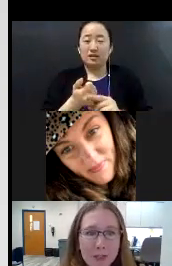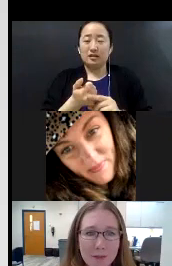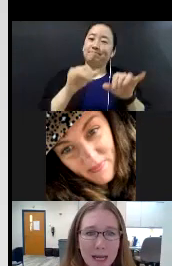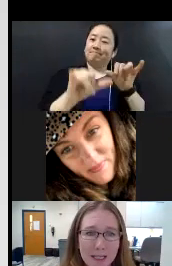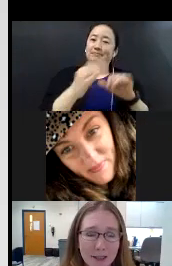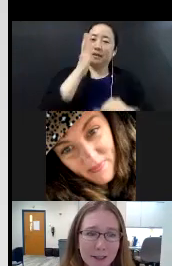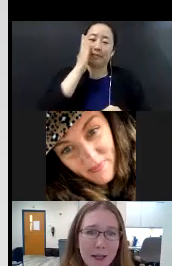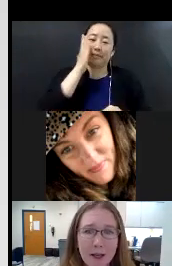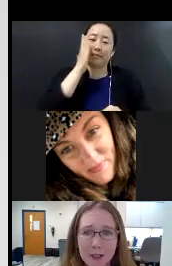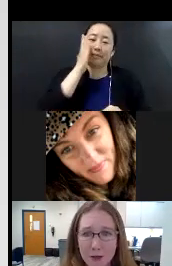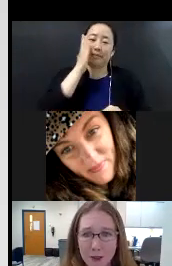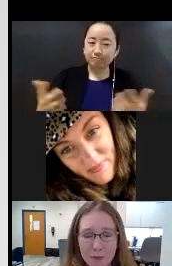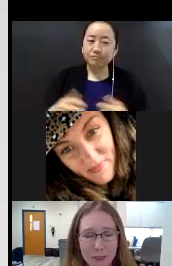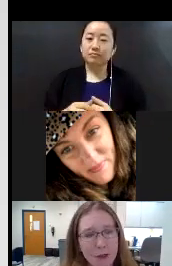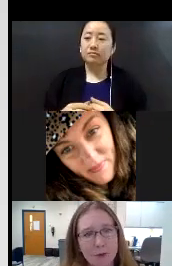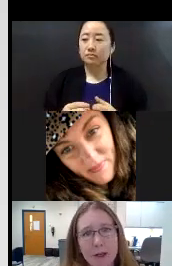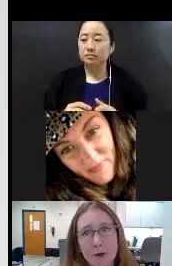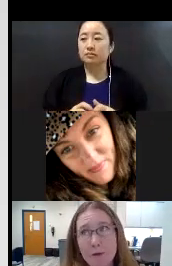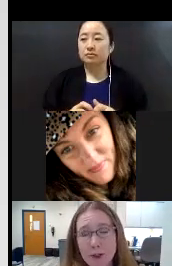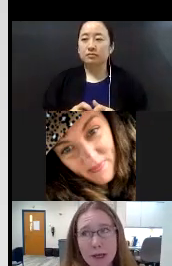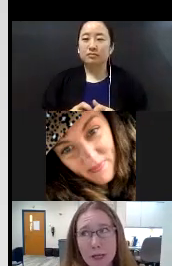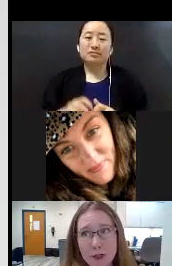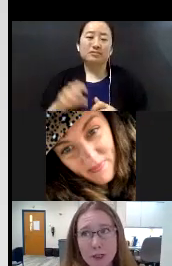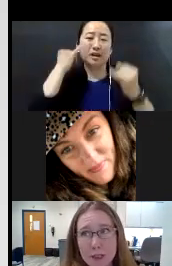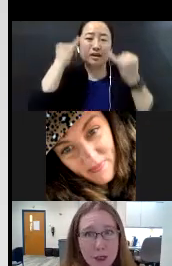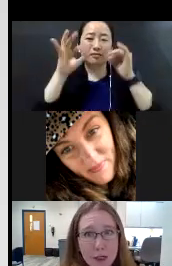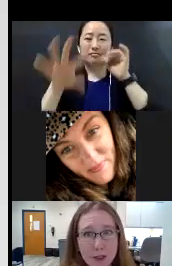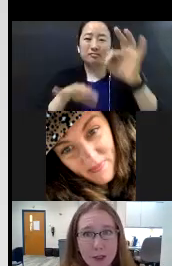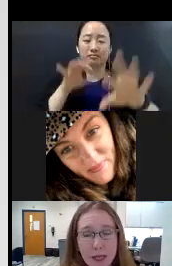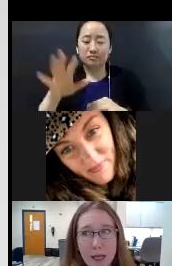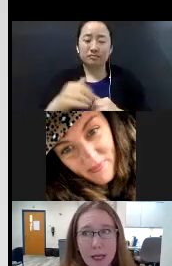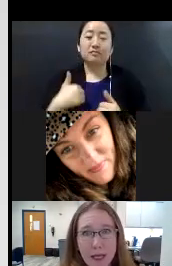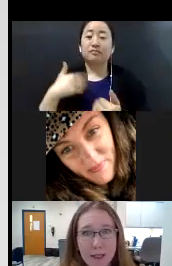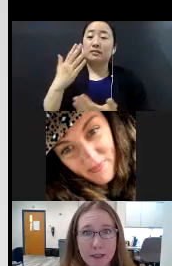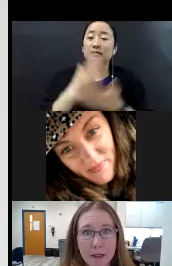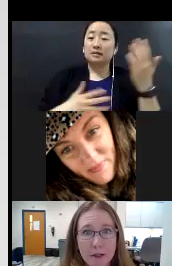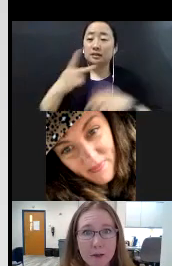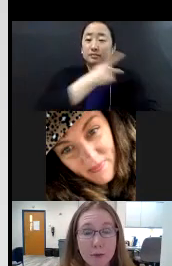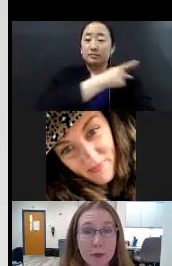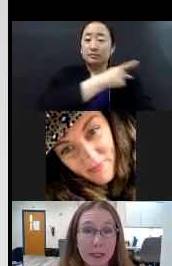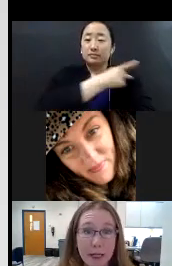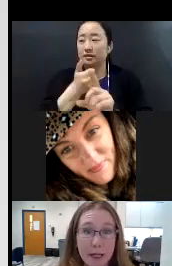THAT'S JUST SOME IDEAS AS FAR AS EQUIPMENT GOES. WE ALSO HAD PATIENTS DISCHARGED AND LOOK AT A